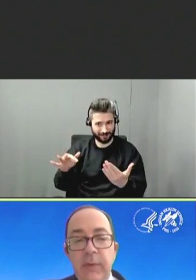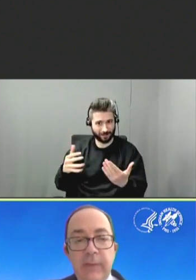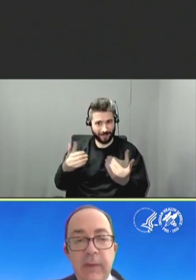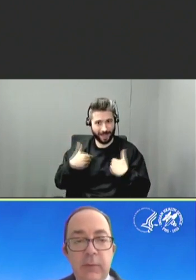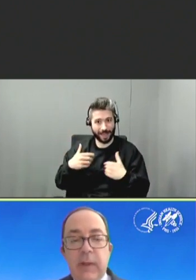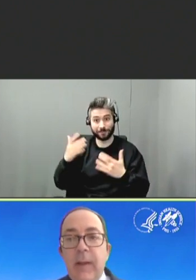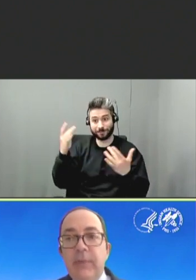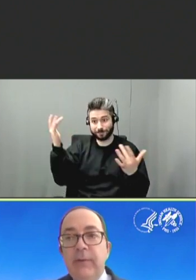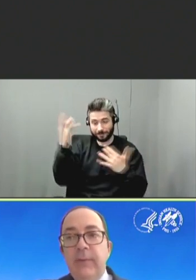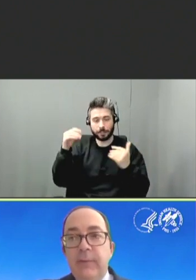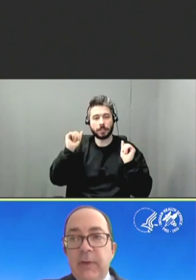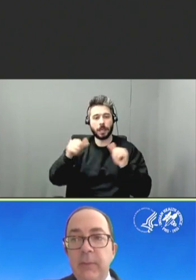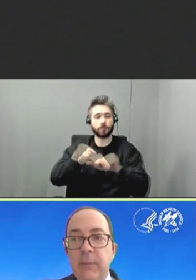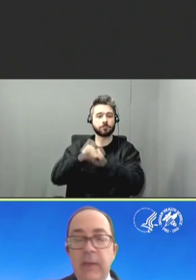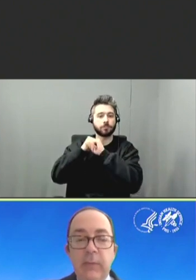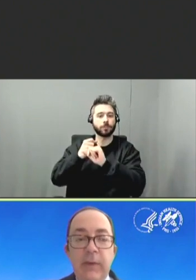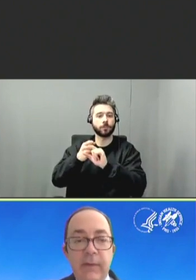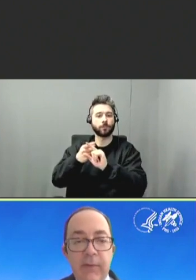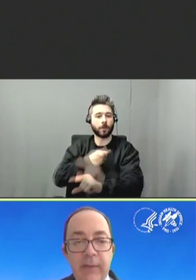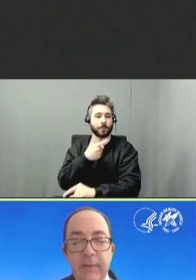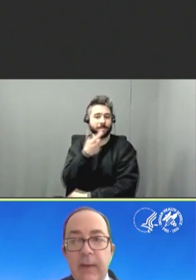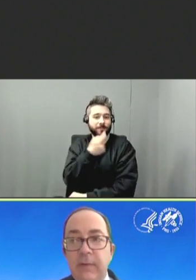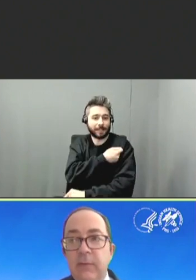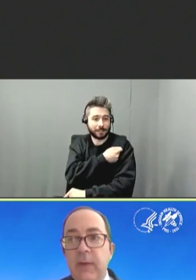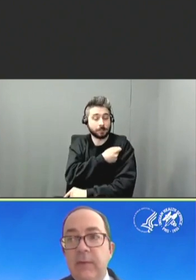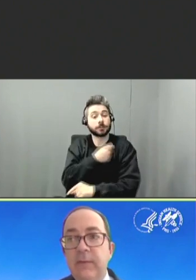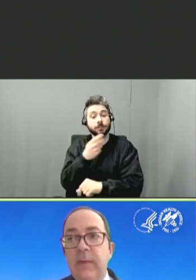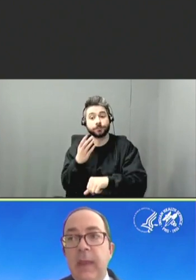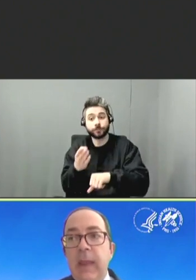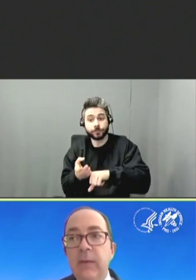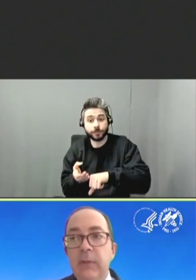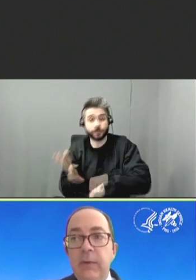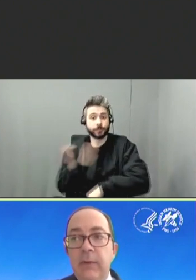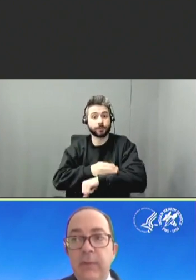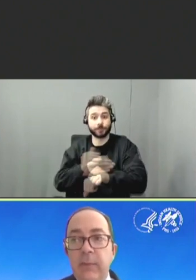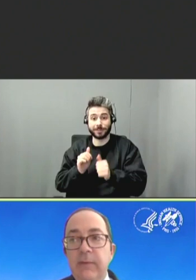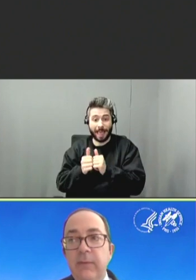We seek to accomplish this mission by increasing vaccination rates and reducing the rates of